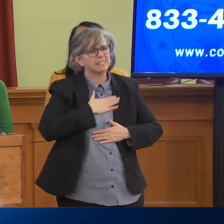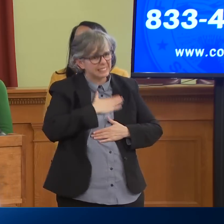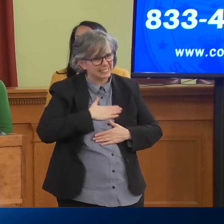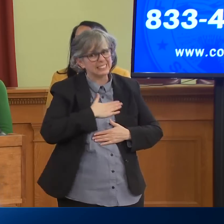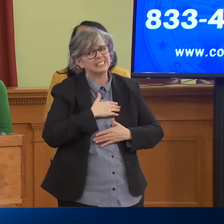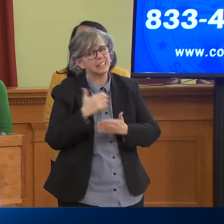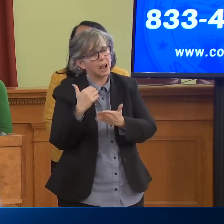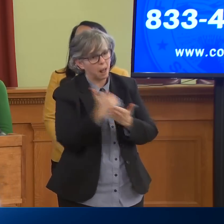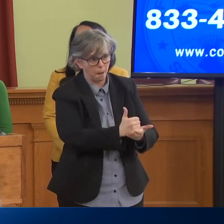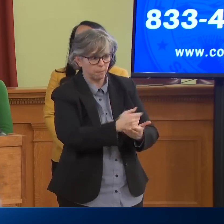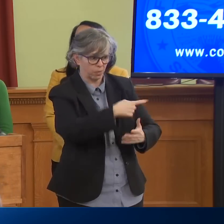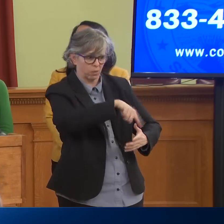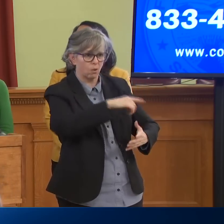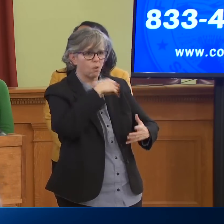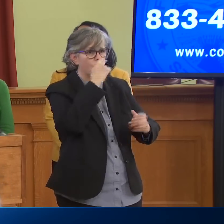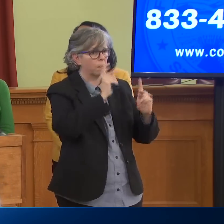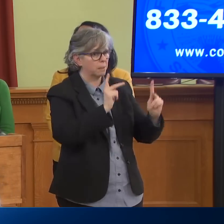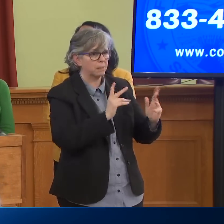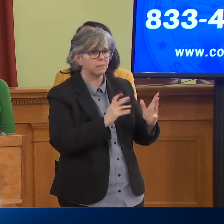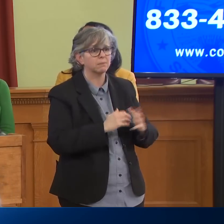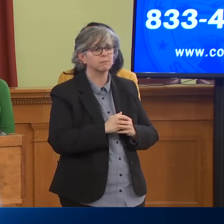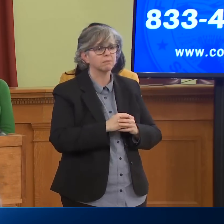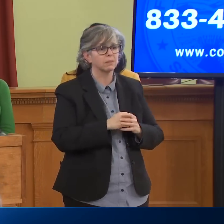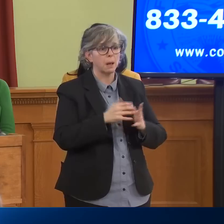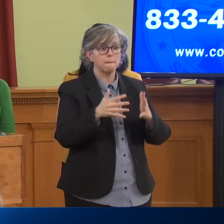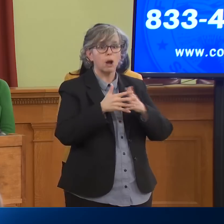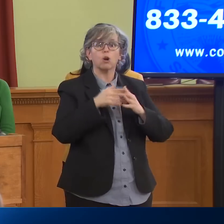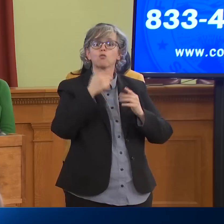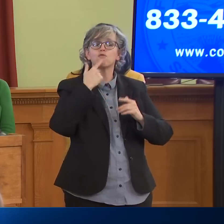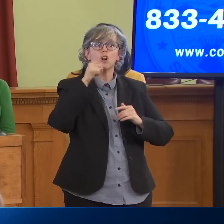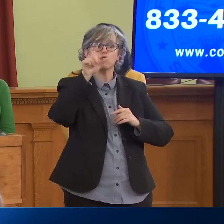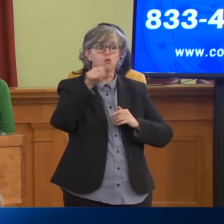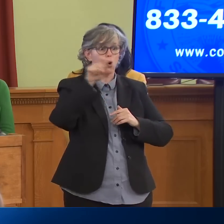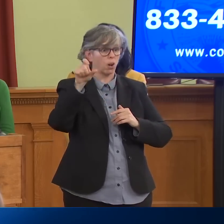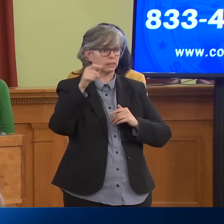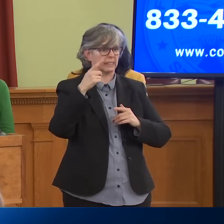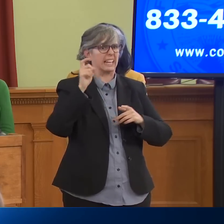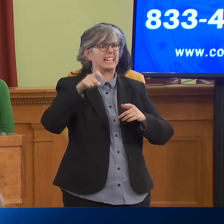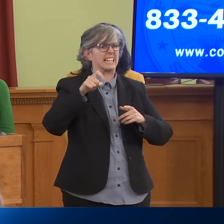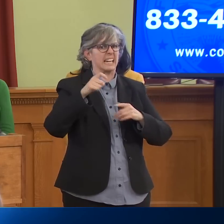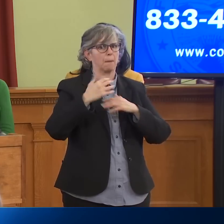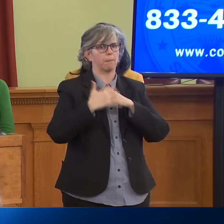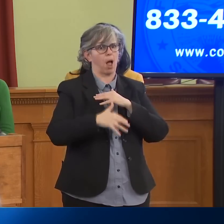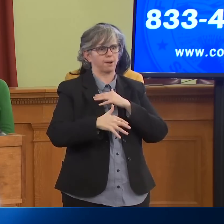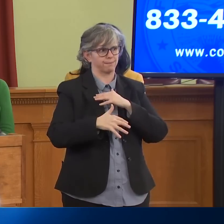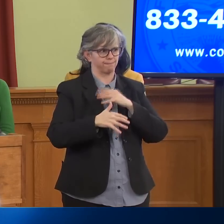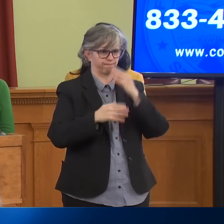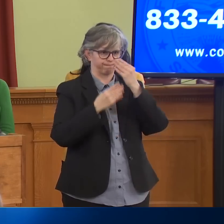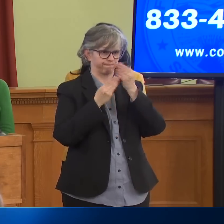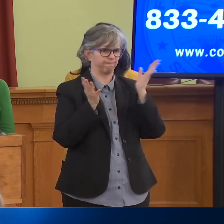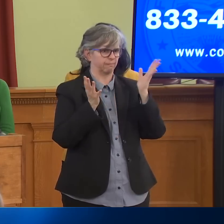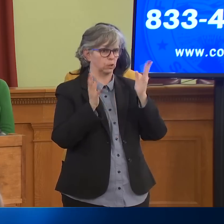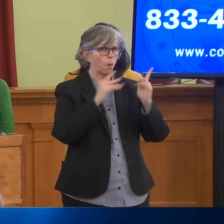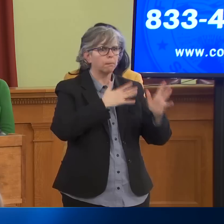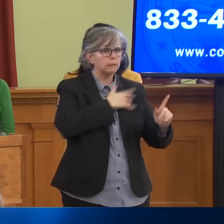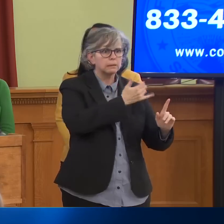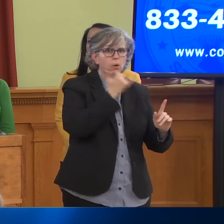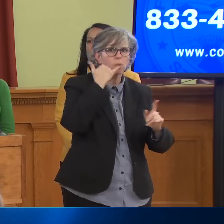IF YOU ARE BETTER SITUATED TO PROVIDE THAT SERVICE TO THEM, PLEASE HELP, PLEASE DO SO.